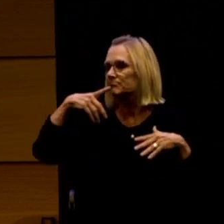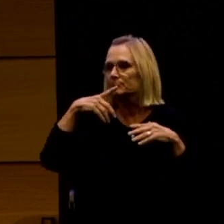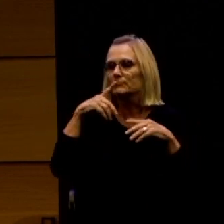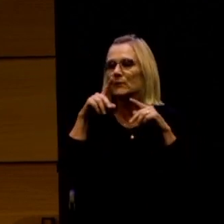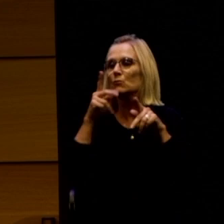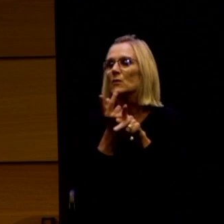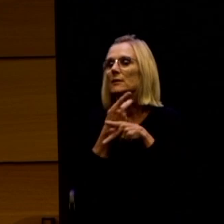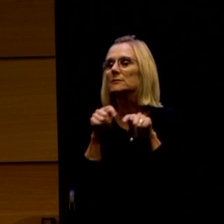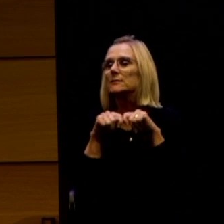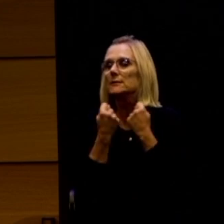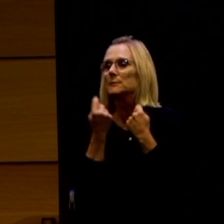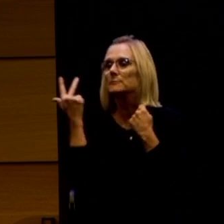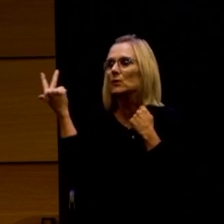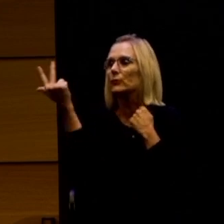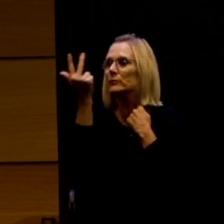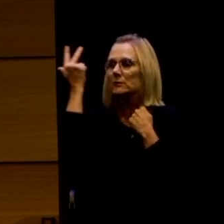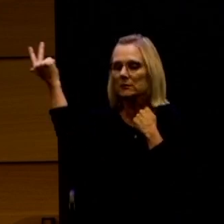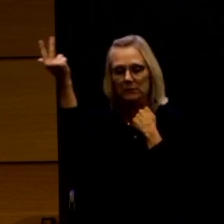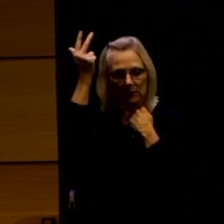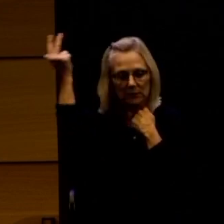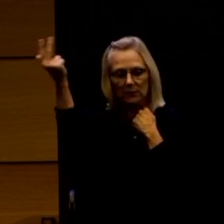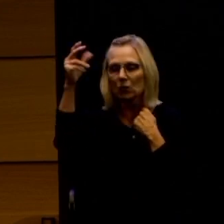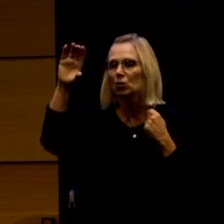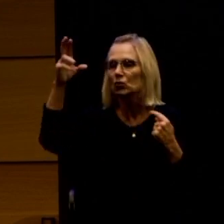3 members of the production team.